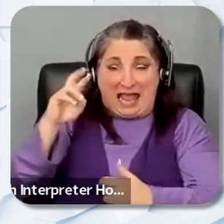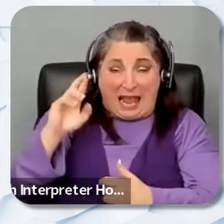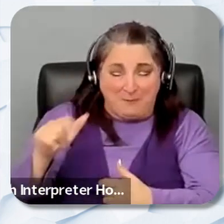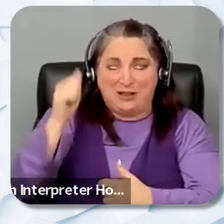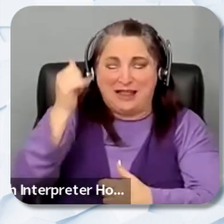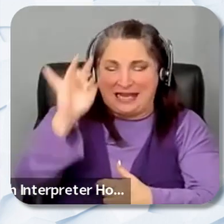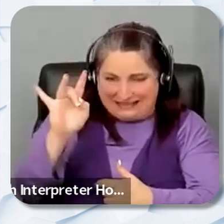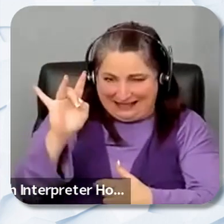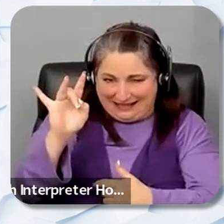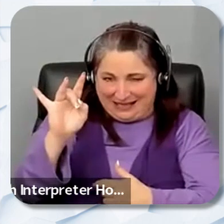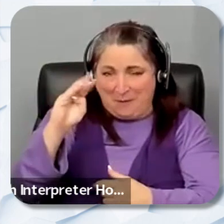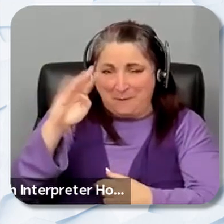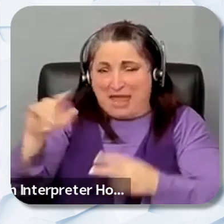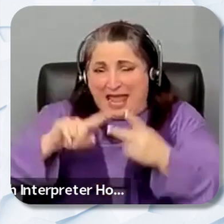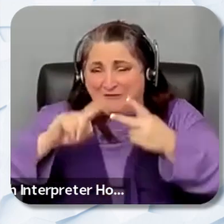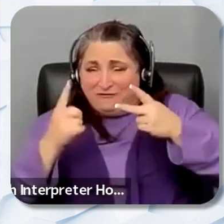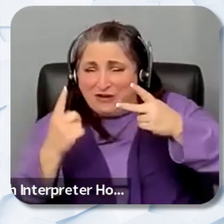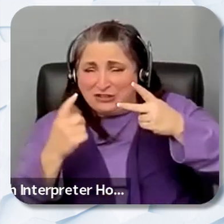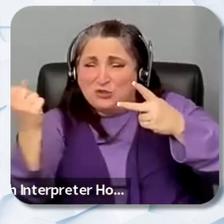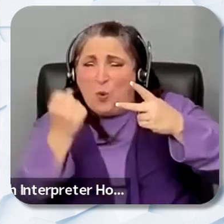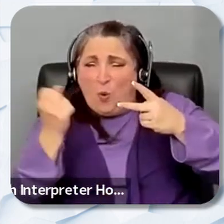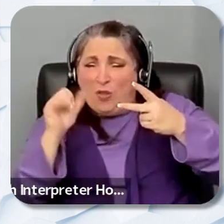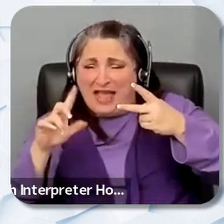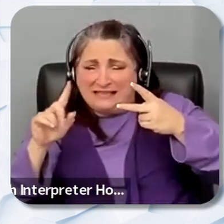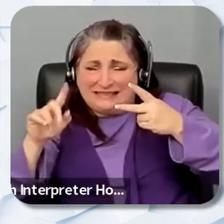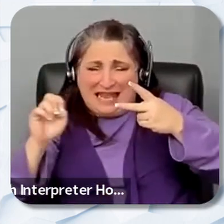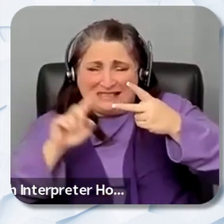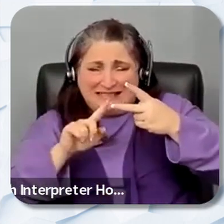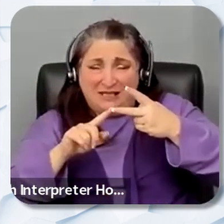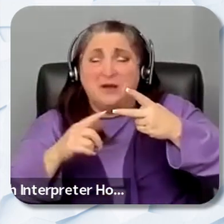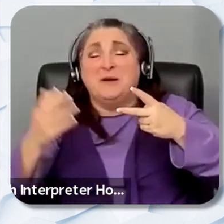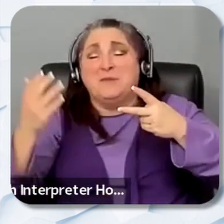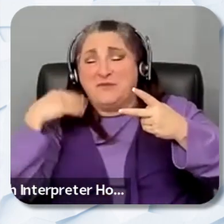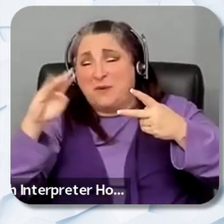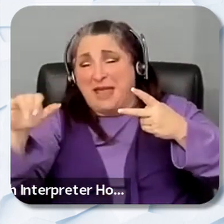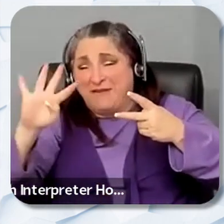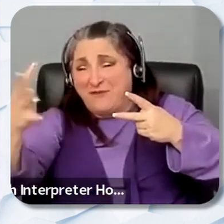May 1st it's just a set, hold that date. It was May 4th, but it was changed to May 1st,